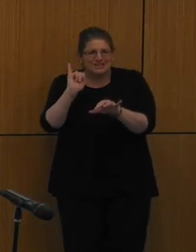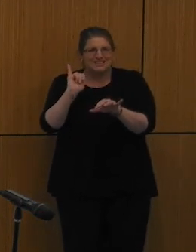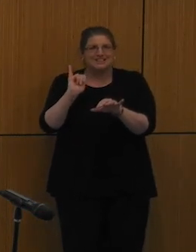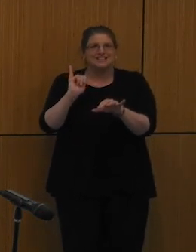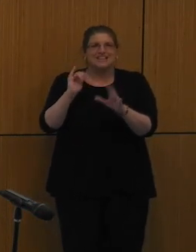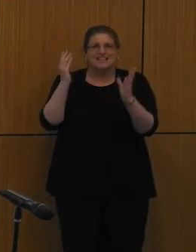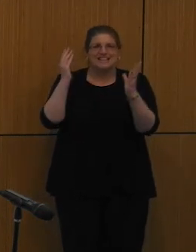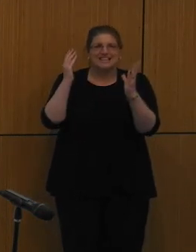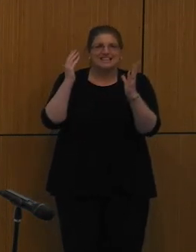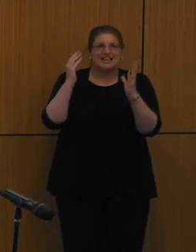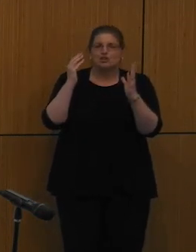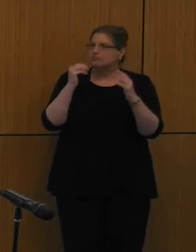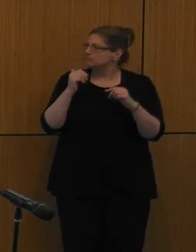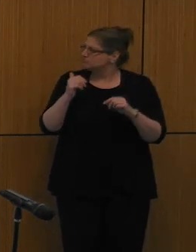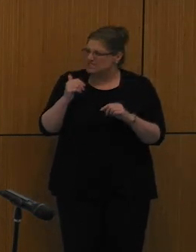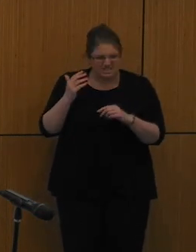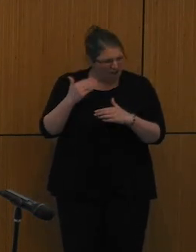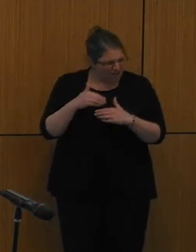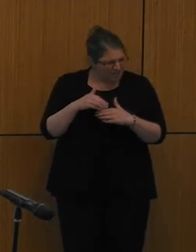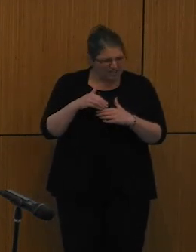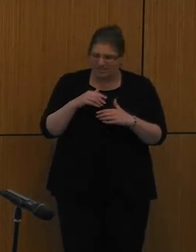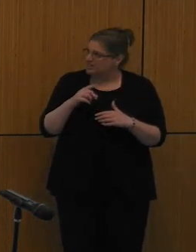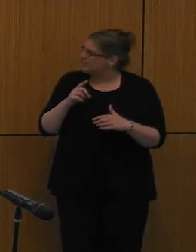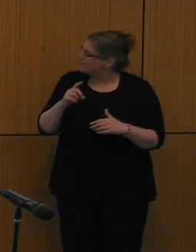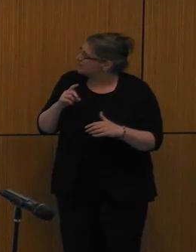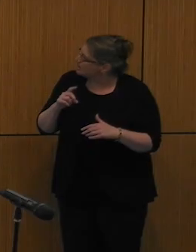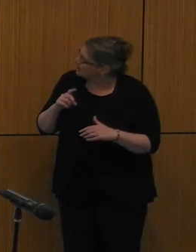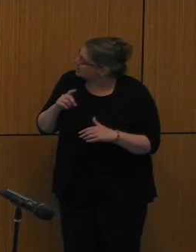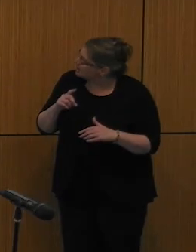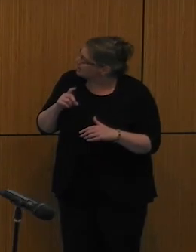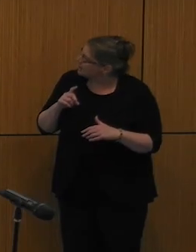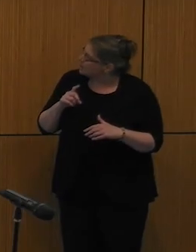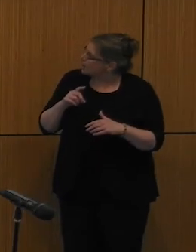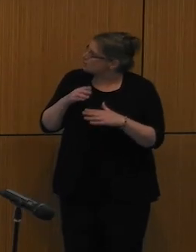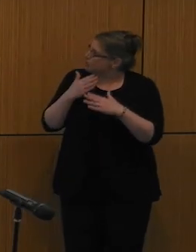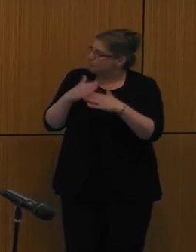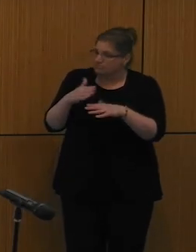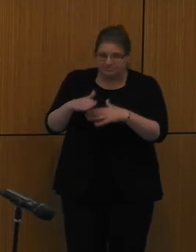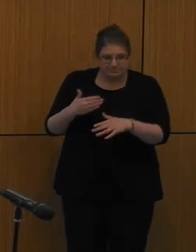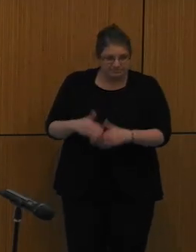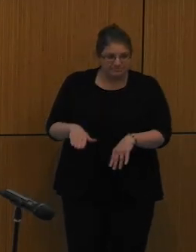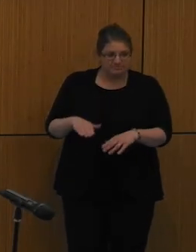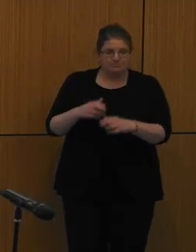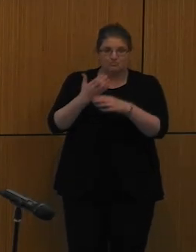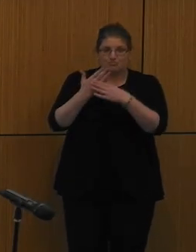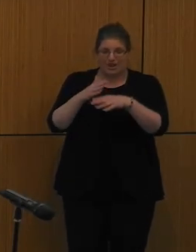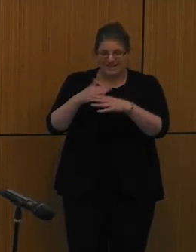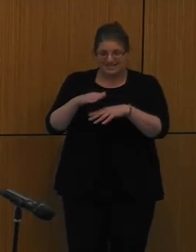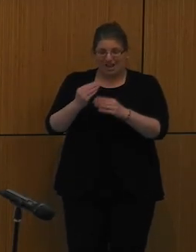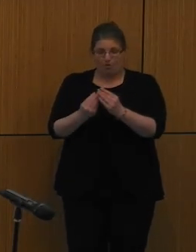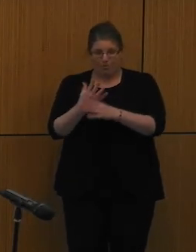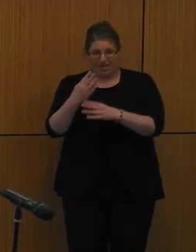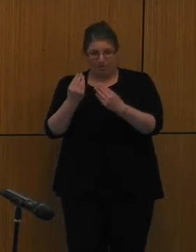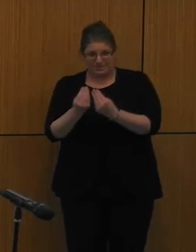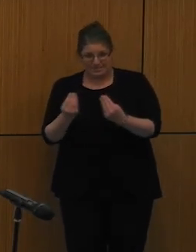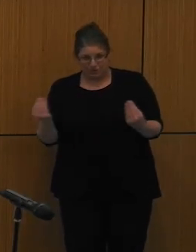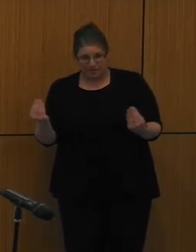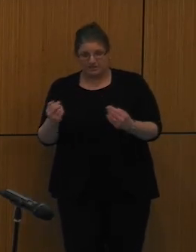or docking domains for enzymes that are specialized in breaking down plant material. They have and they are all connected to each other.